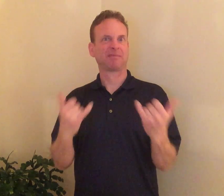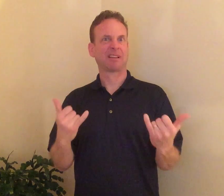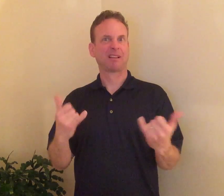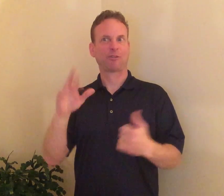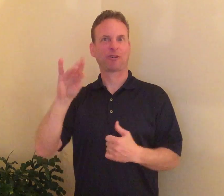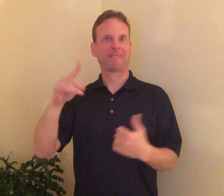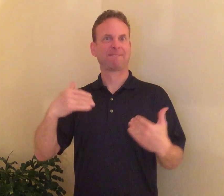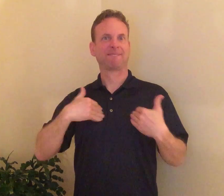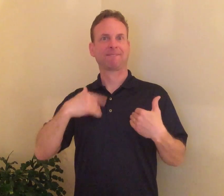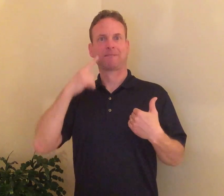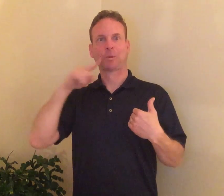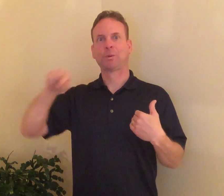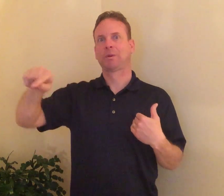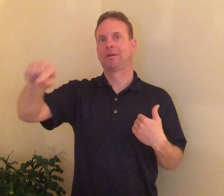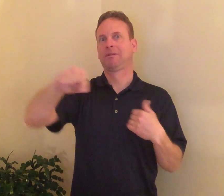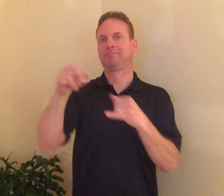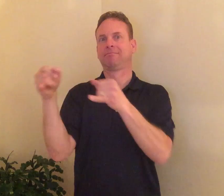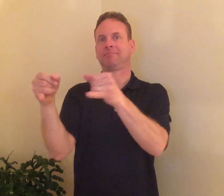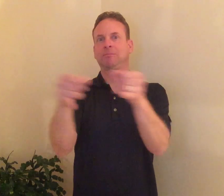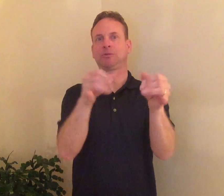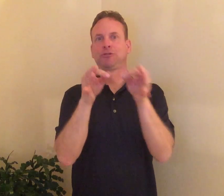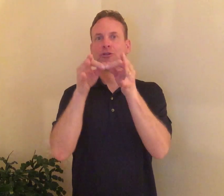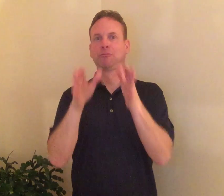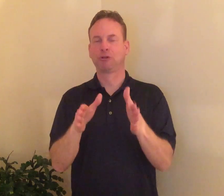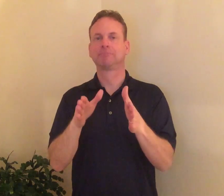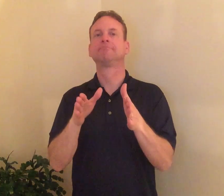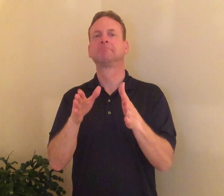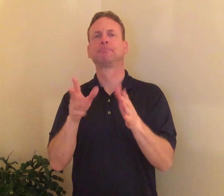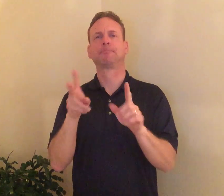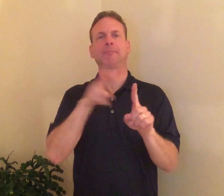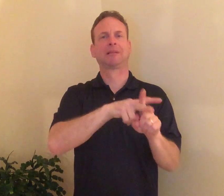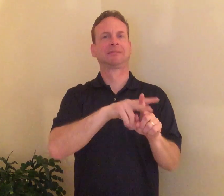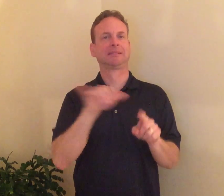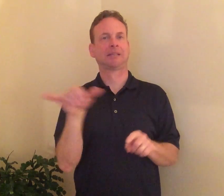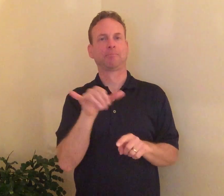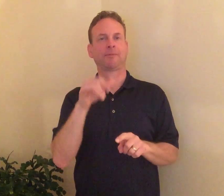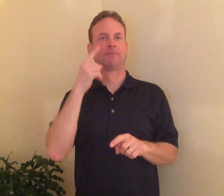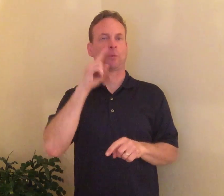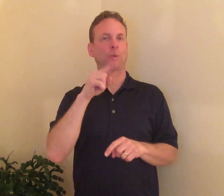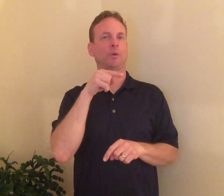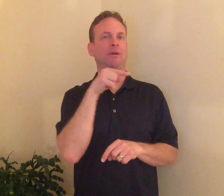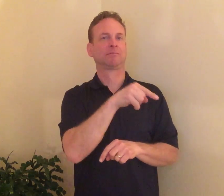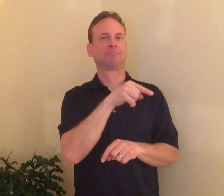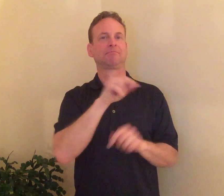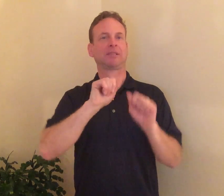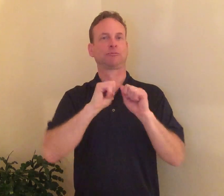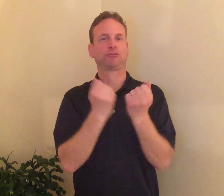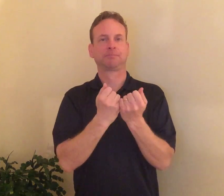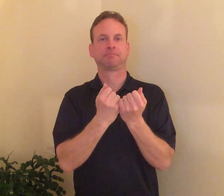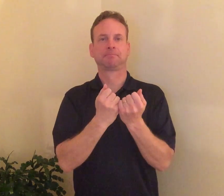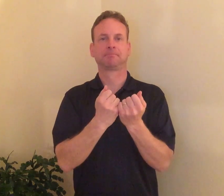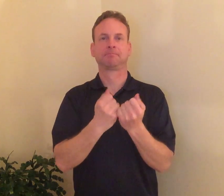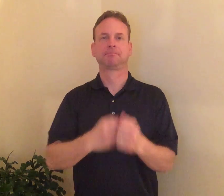the Ethical Practices System. This would apply to agencies.